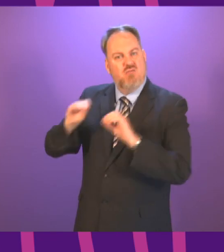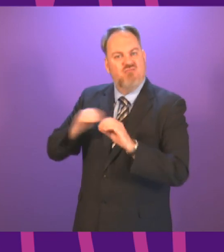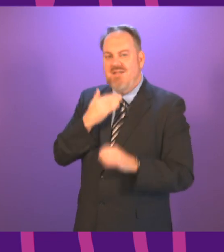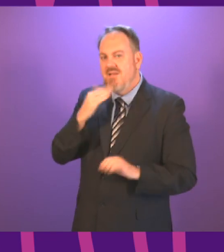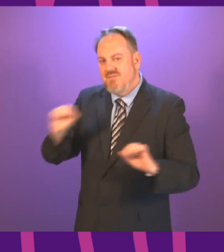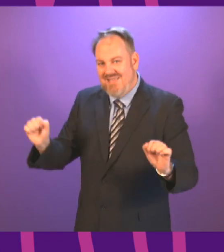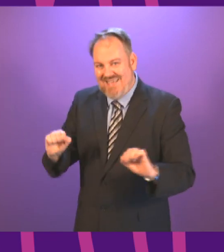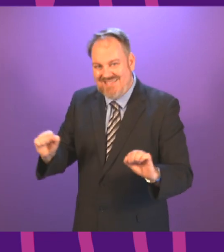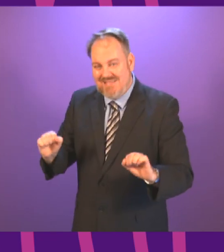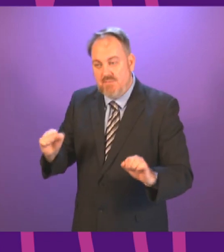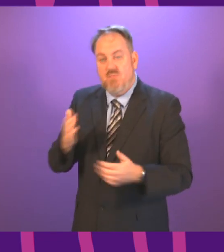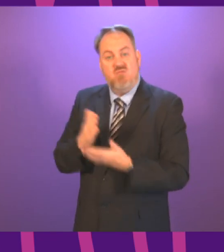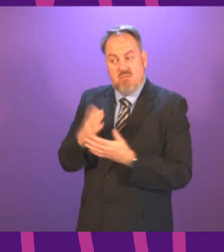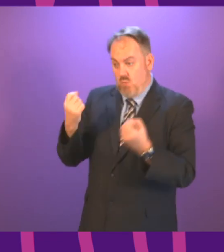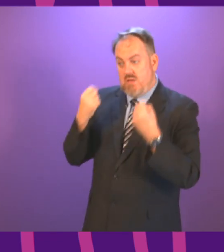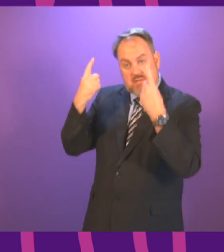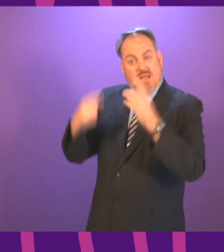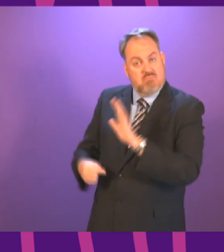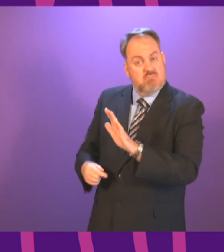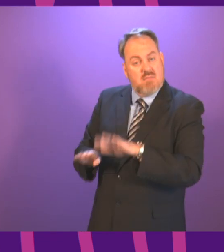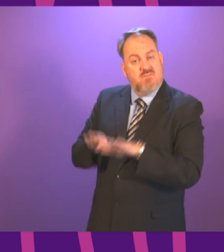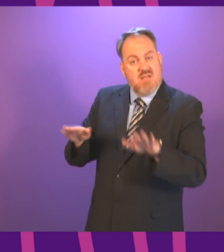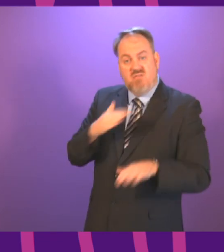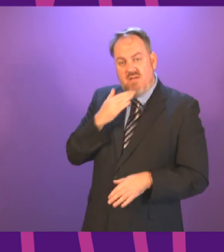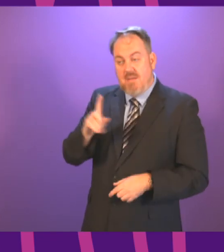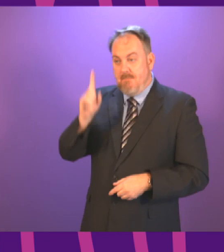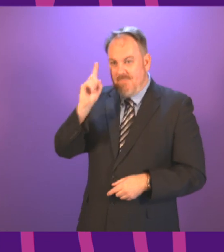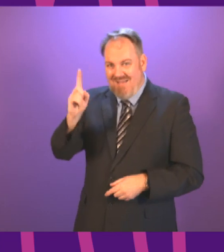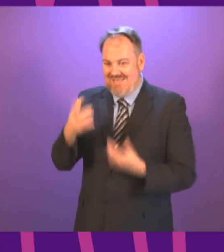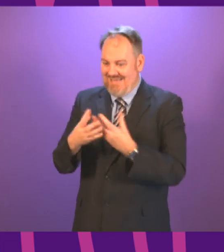they are not as far through their training. That is entirely understandable, but it will